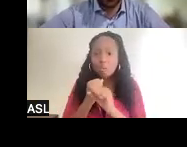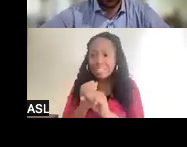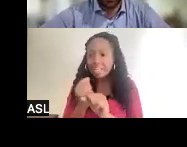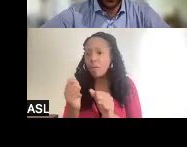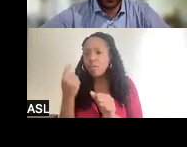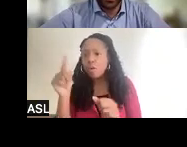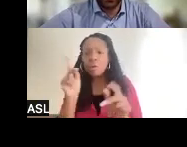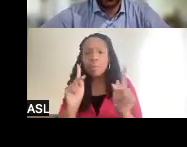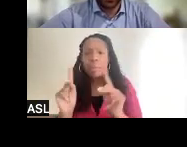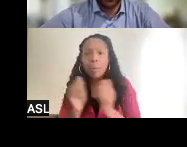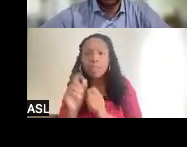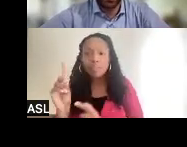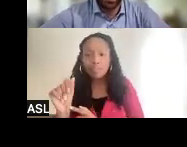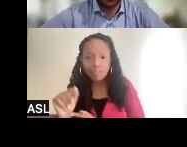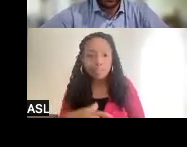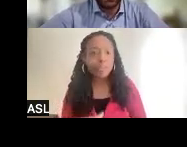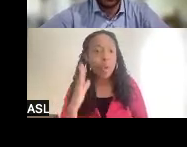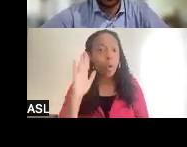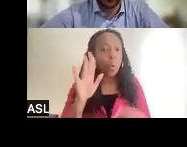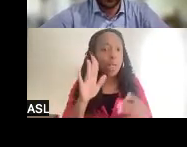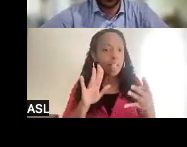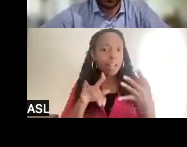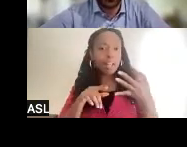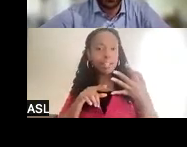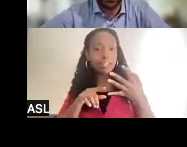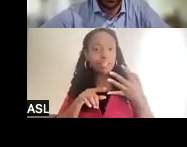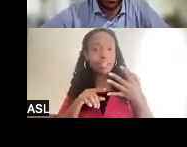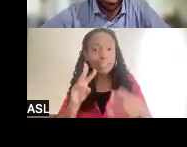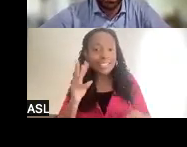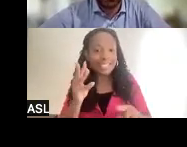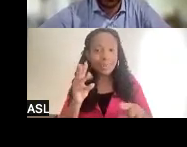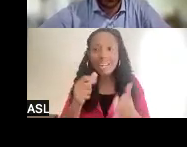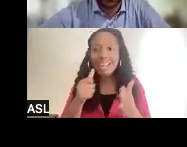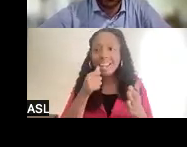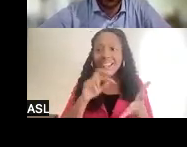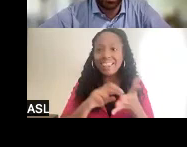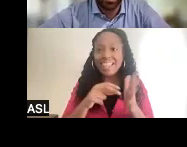one down here letter of intent in detail because for me this is very big on protecting individuals